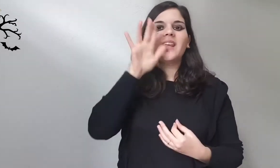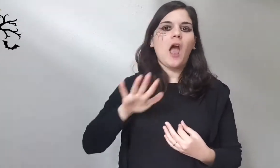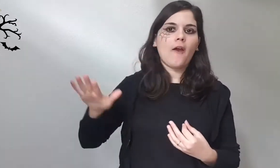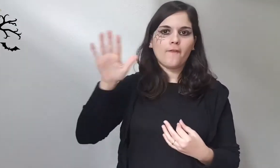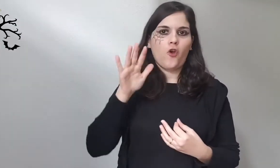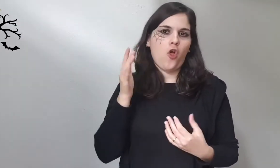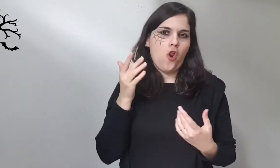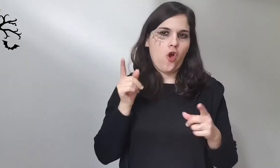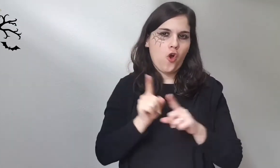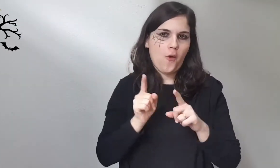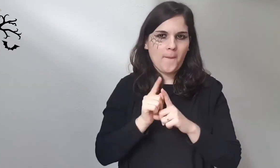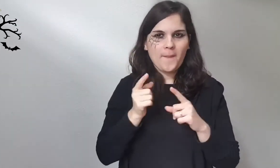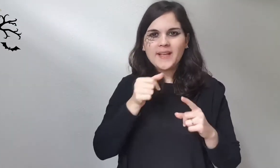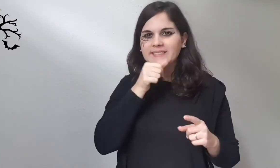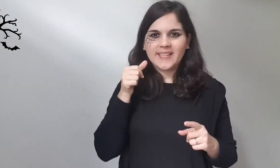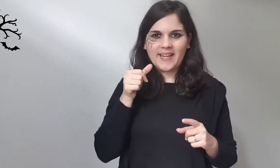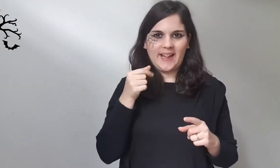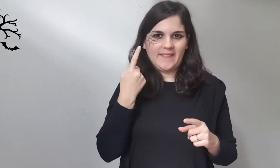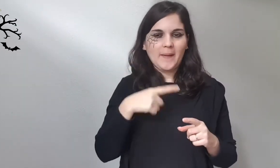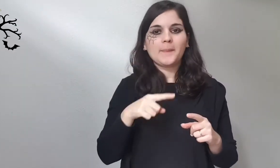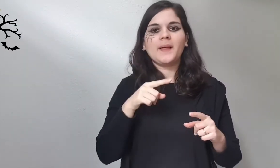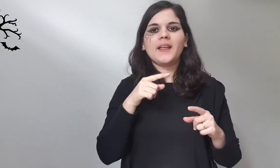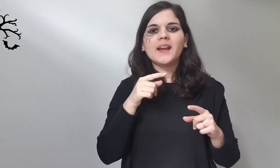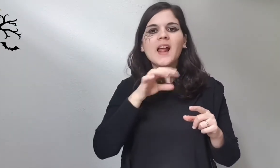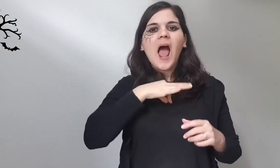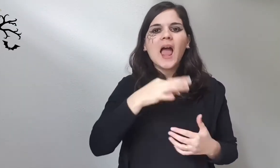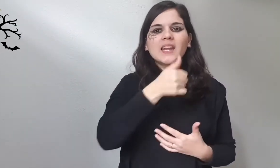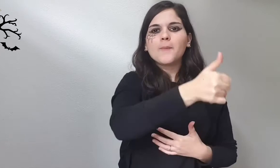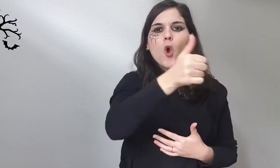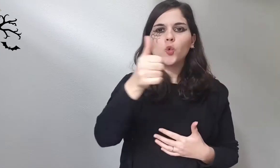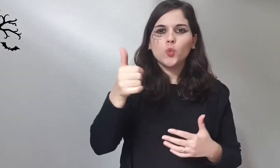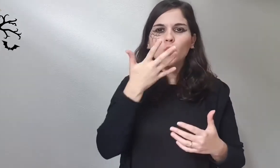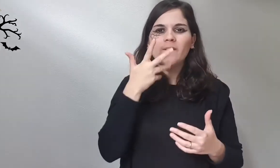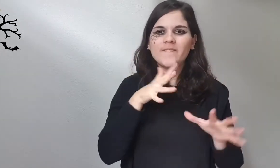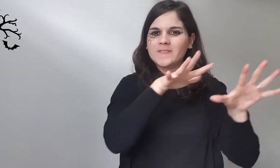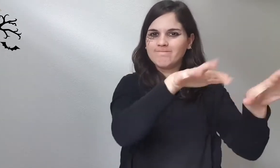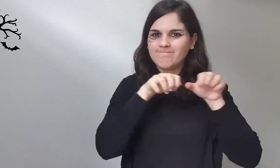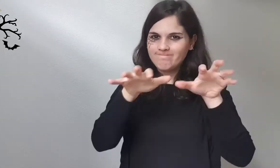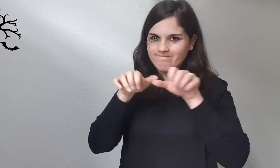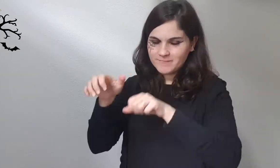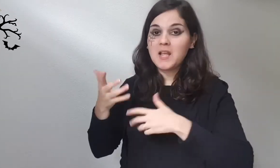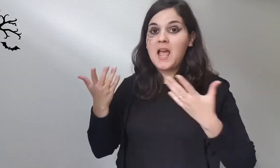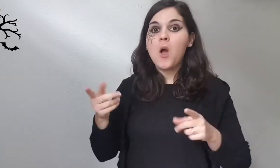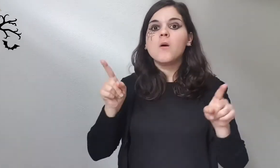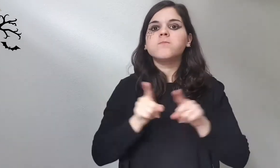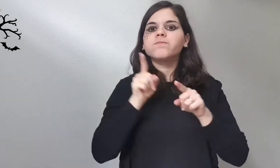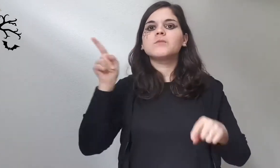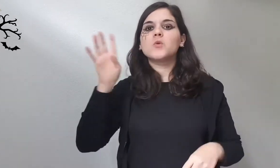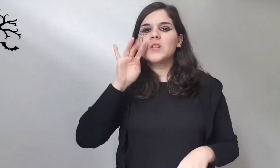You know that the devil wants to take everyone's souls,